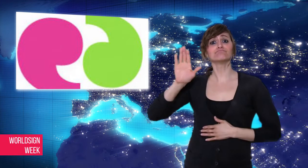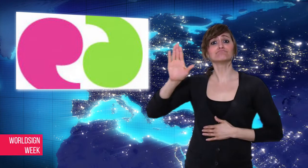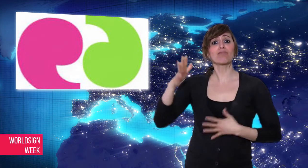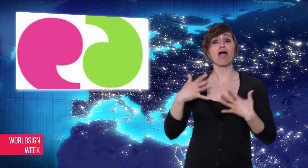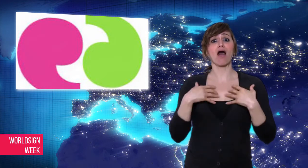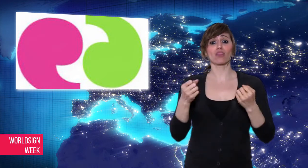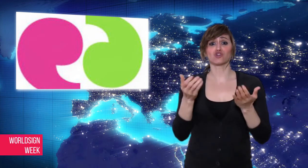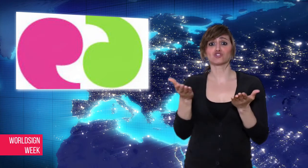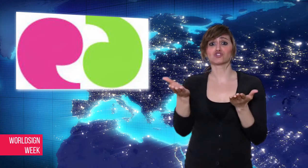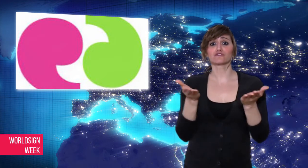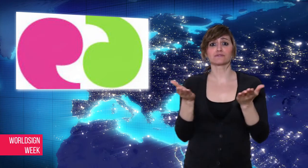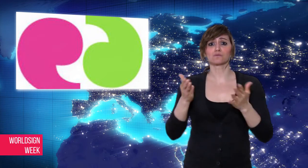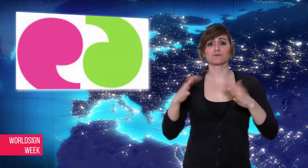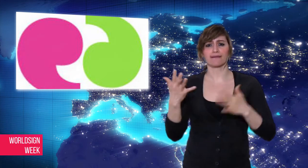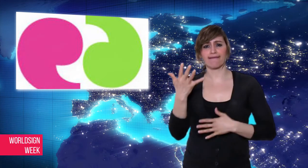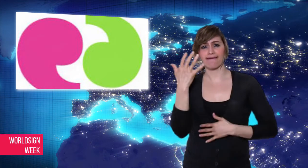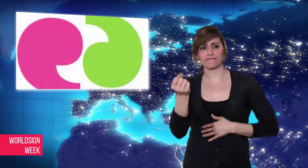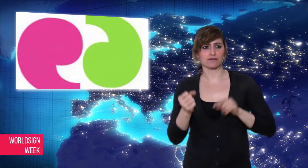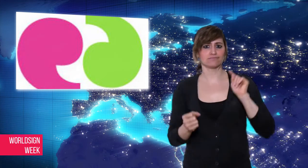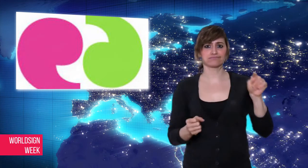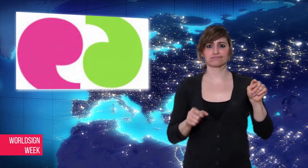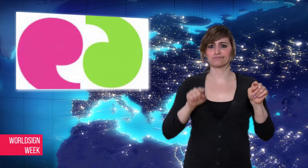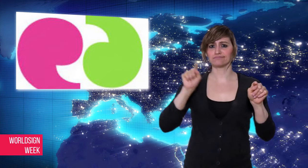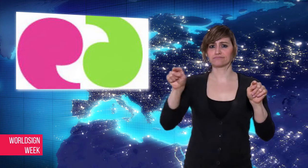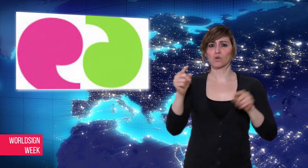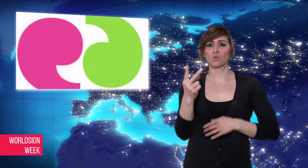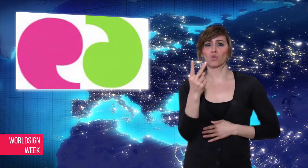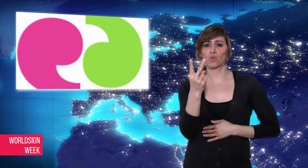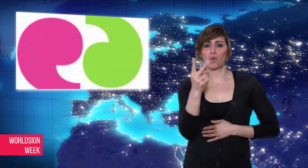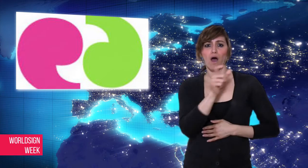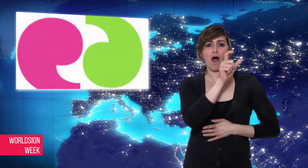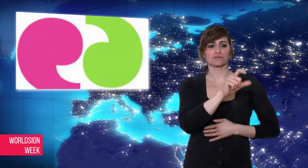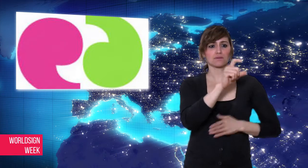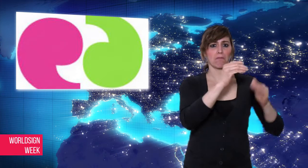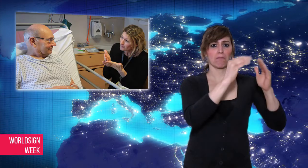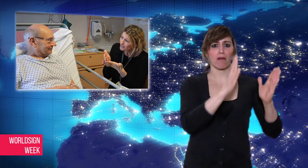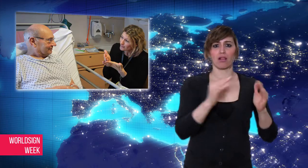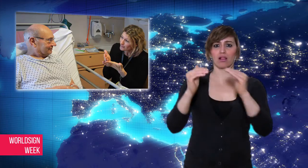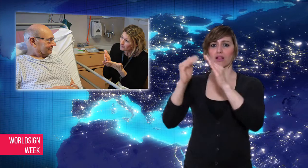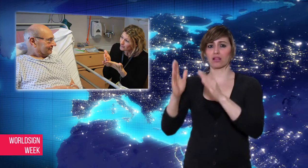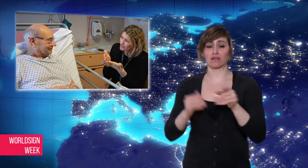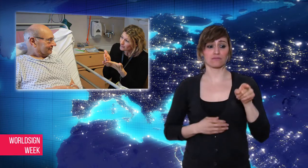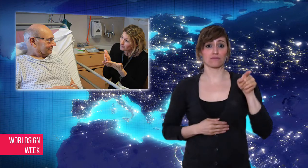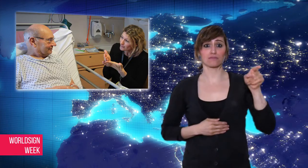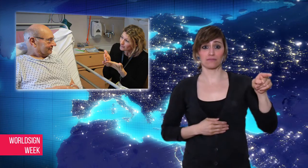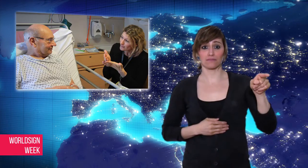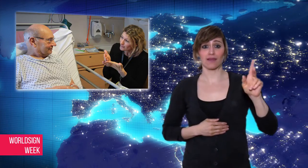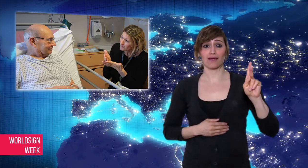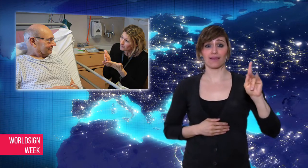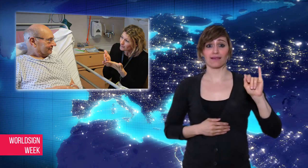Healthwatch York did a report after